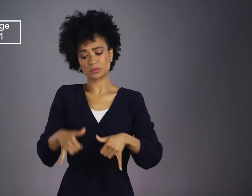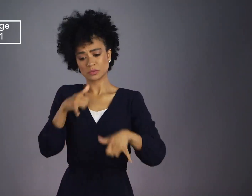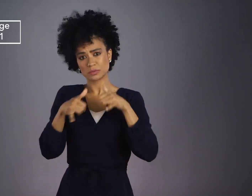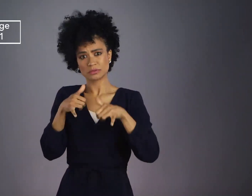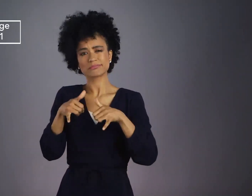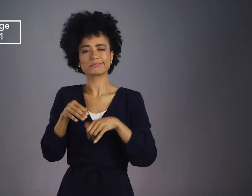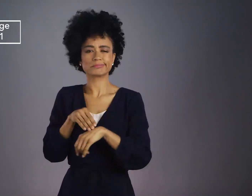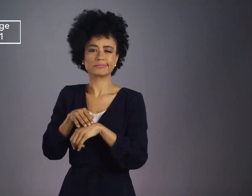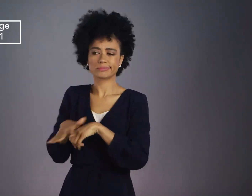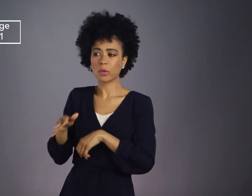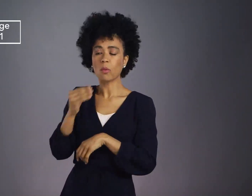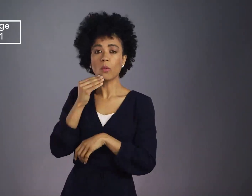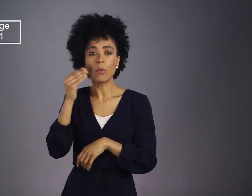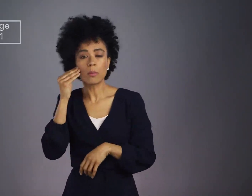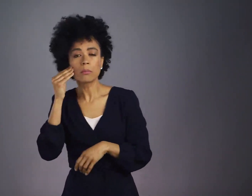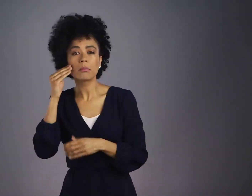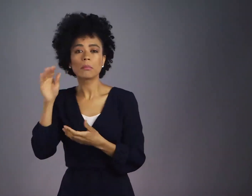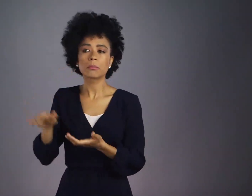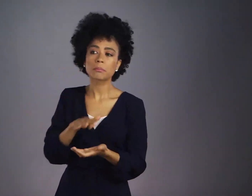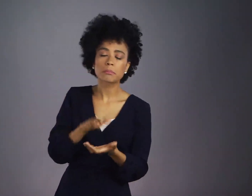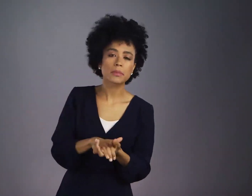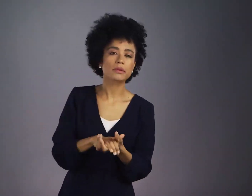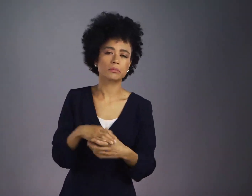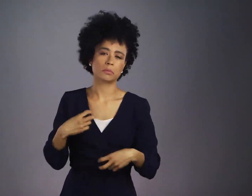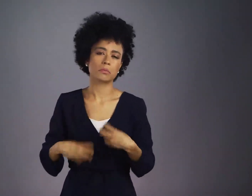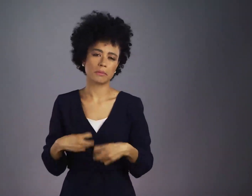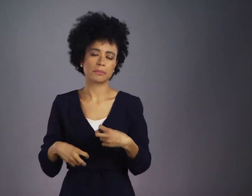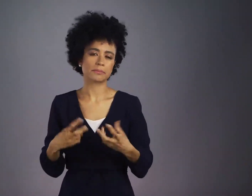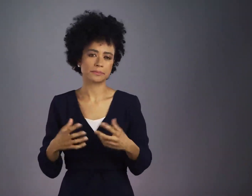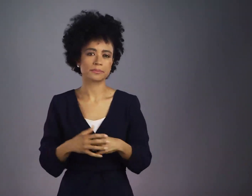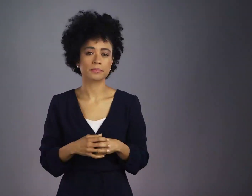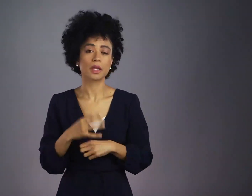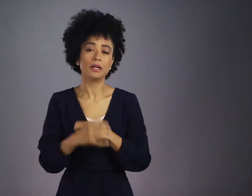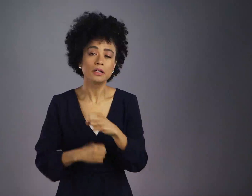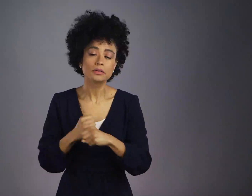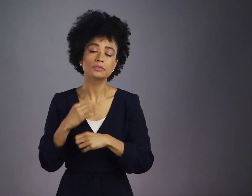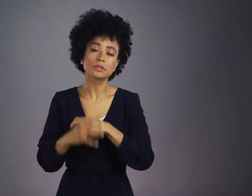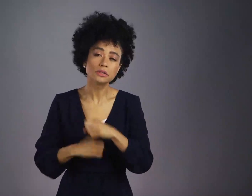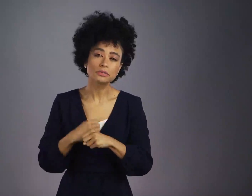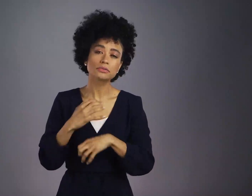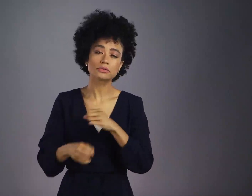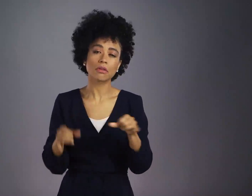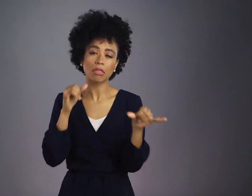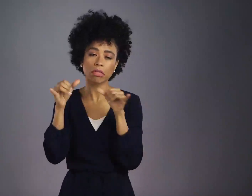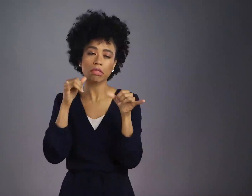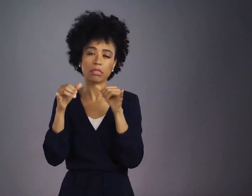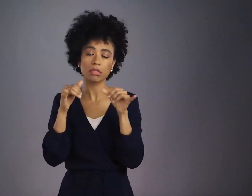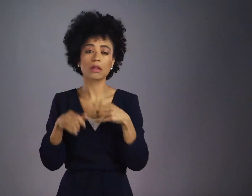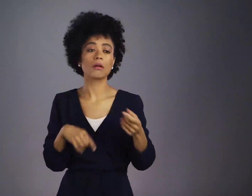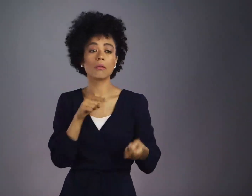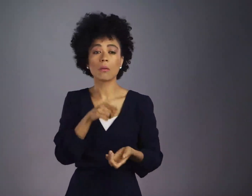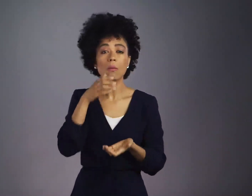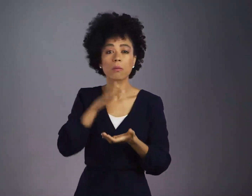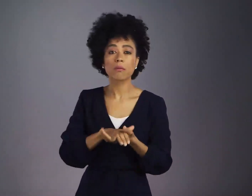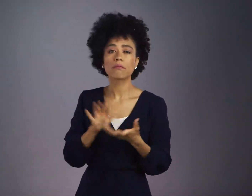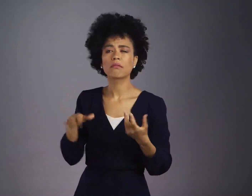are fundamentally much worse than other people. But drinking does complicate sex relations in the home.